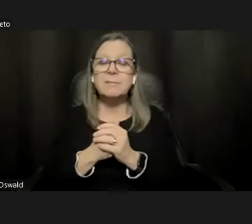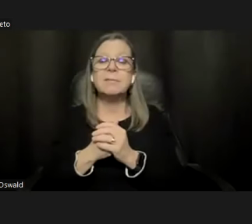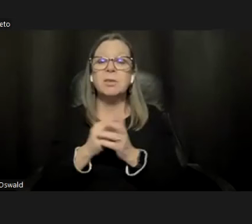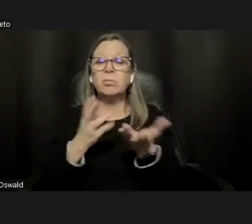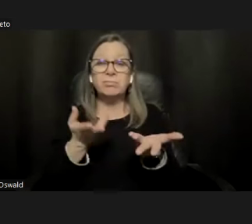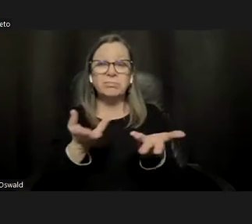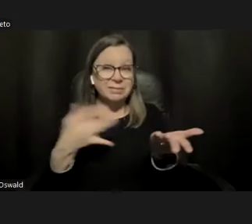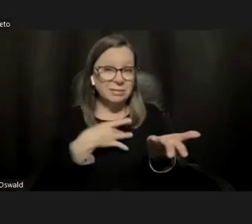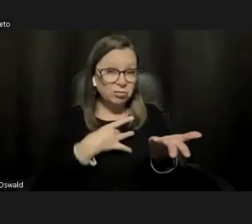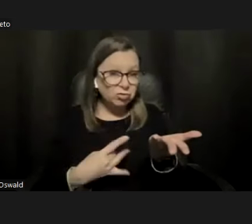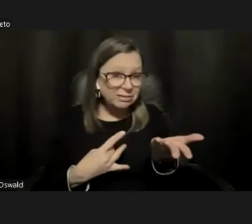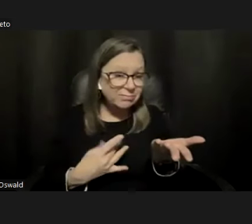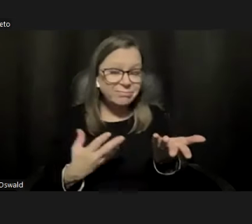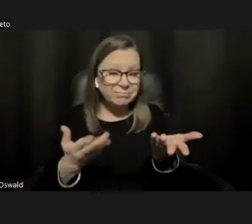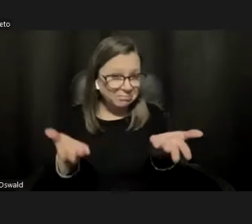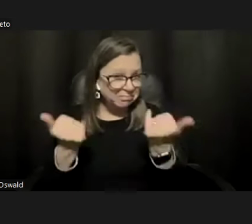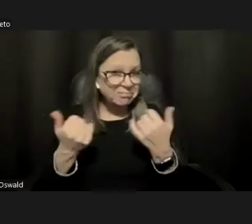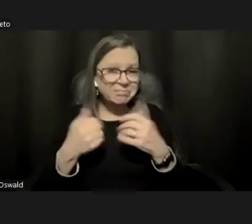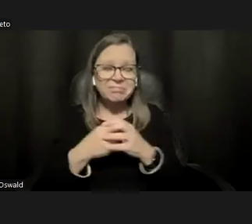be interested in that, you can look on our website.